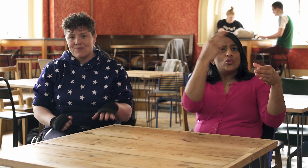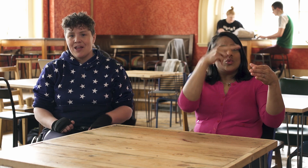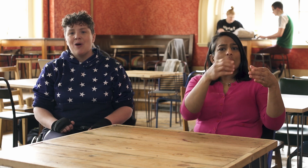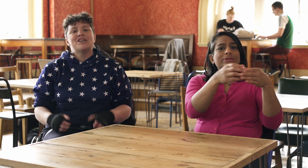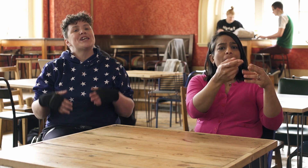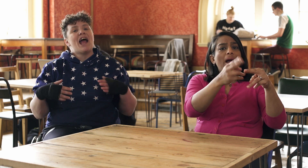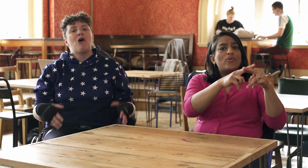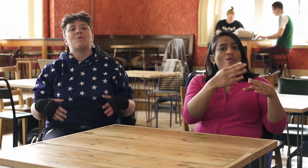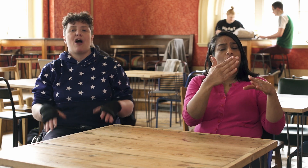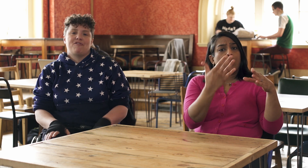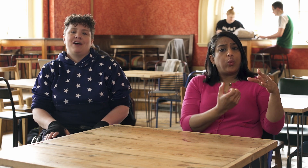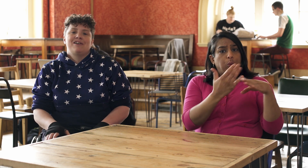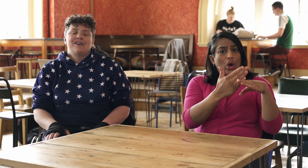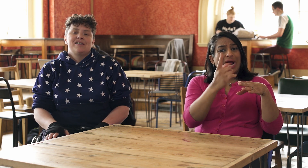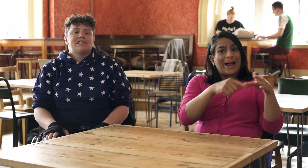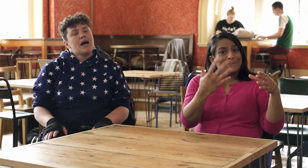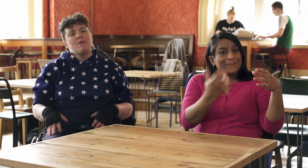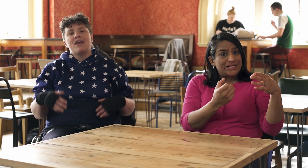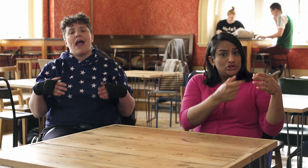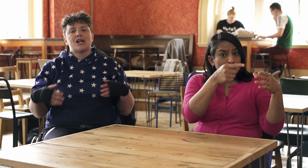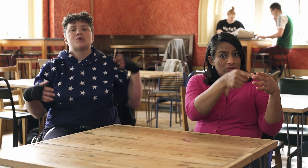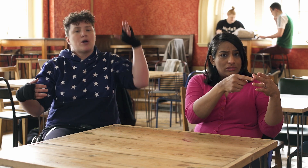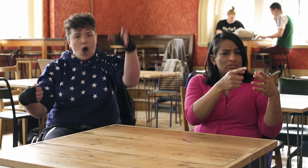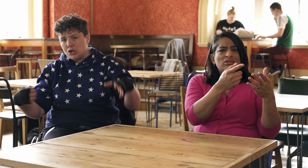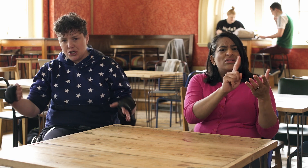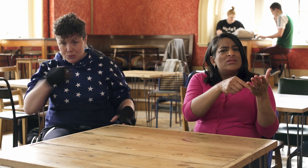which can help cover some of the extra costs biscuit